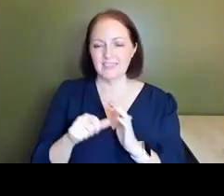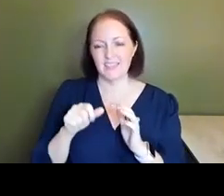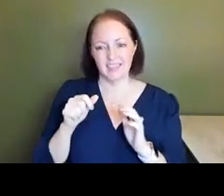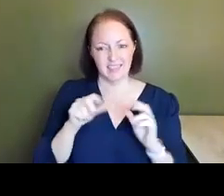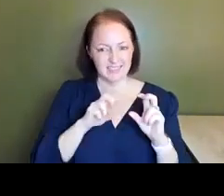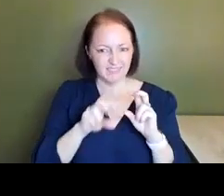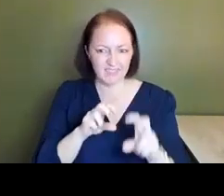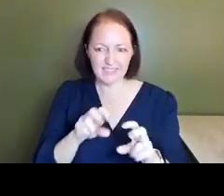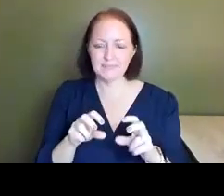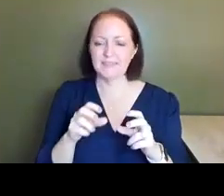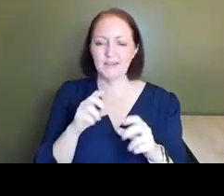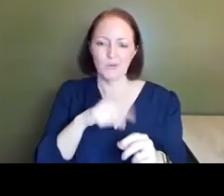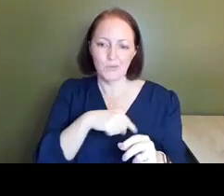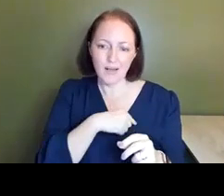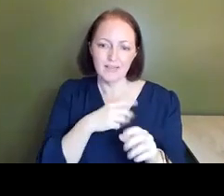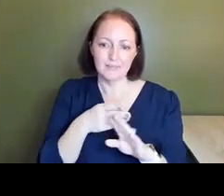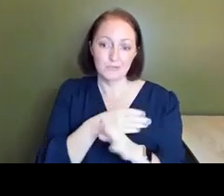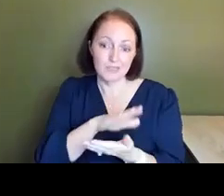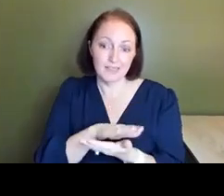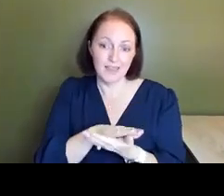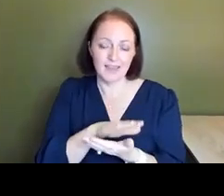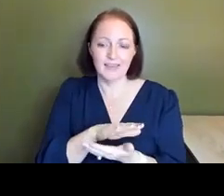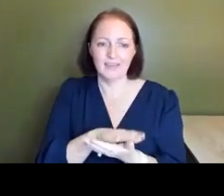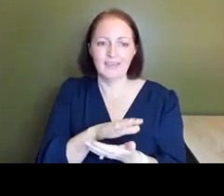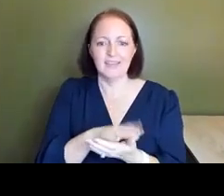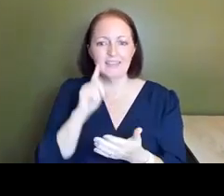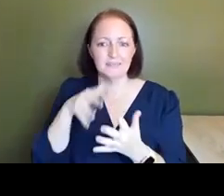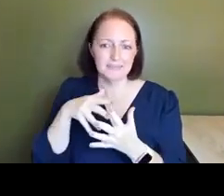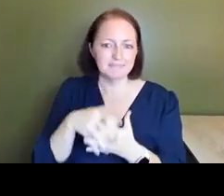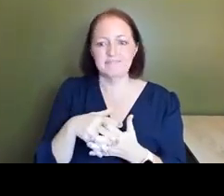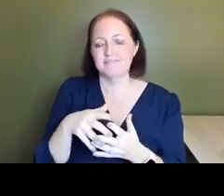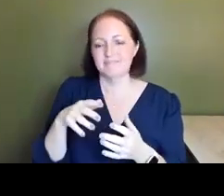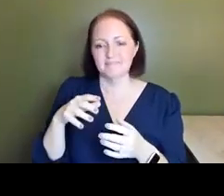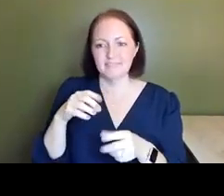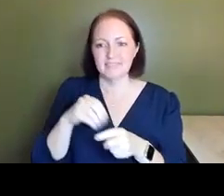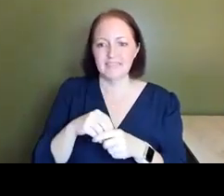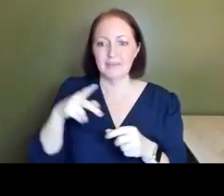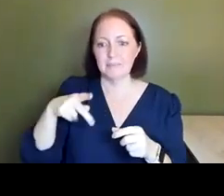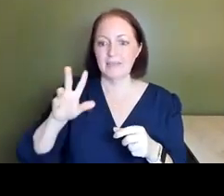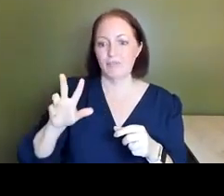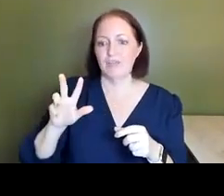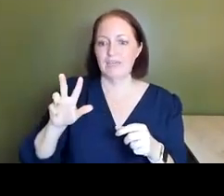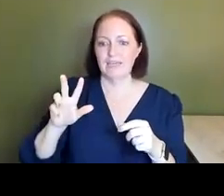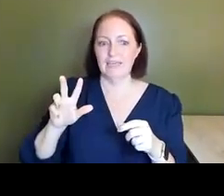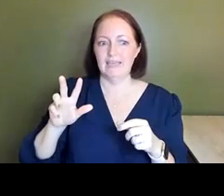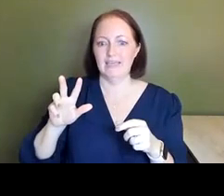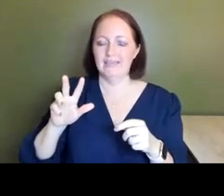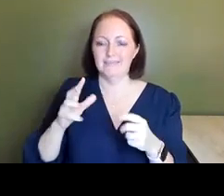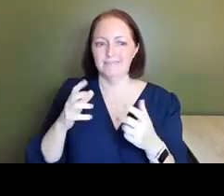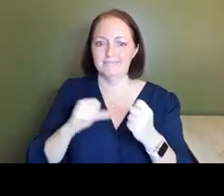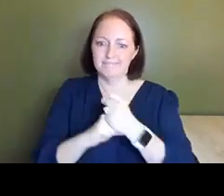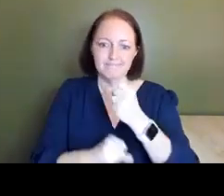in quality PreK need to be embedded within a P-3 frame to capitalize on the learning